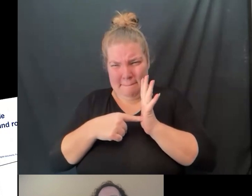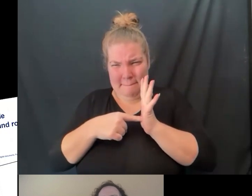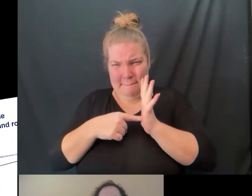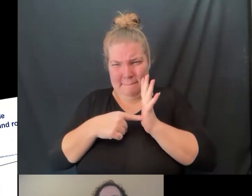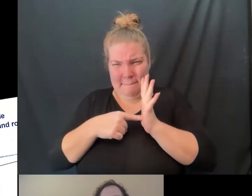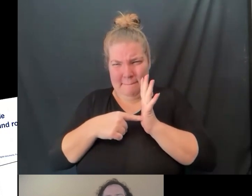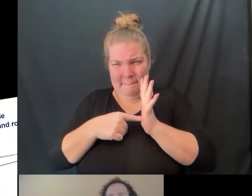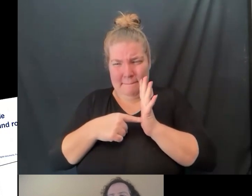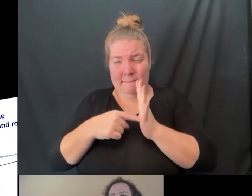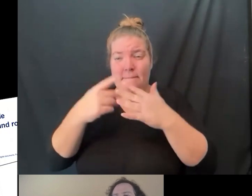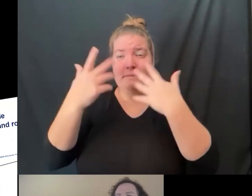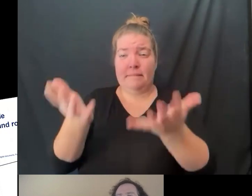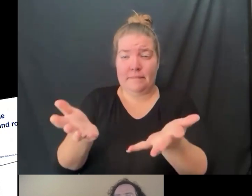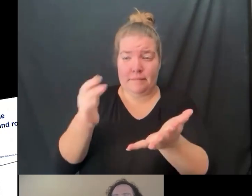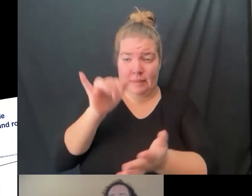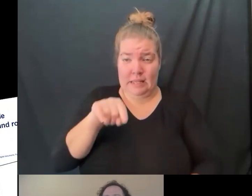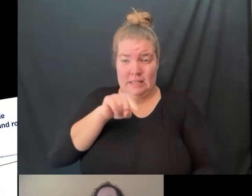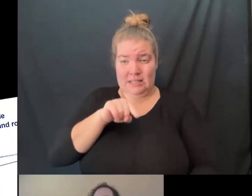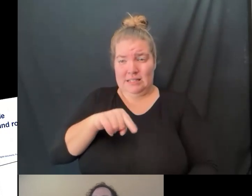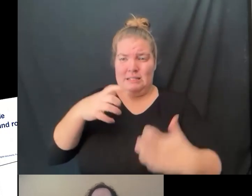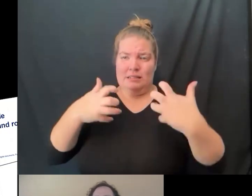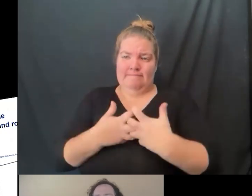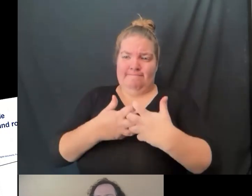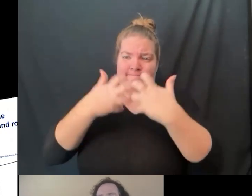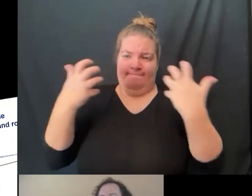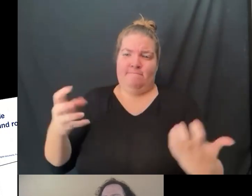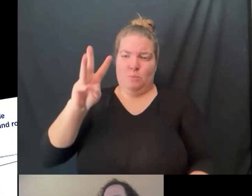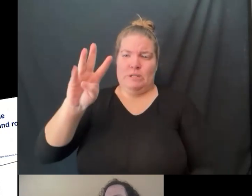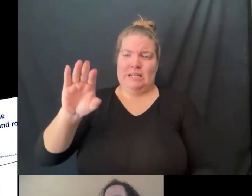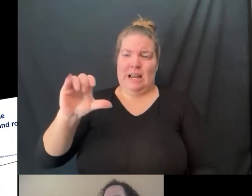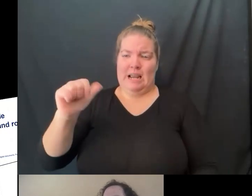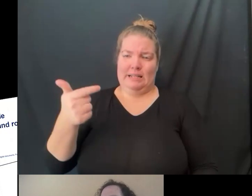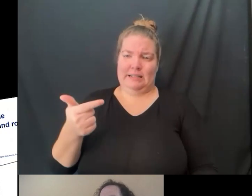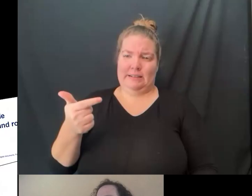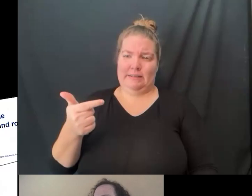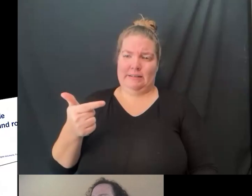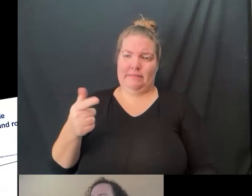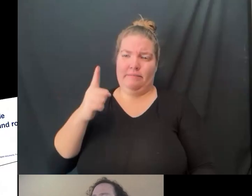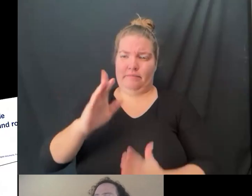These are examples I'm just paraphrasing. Egregious failures of WCAG 2.1 AA.